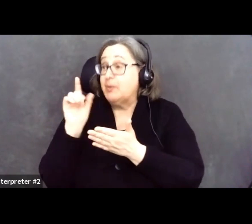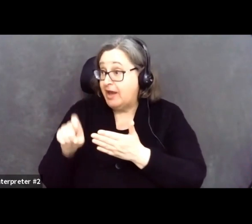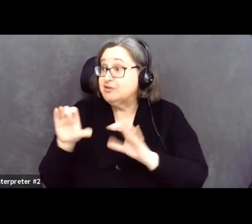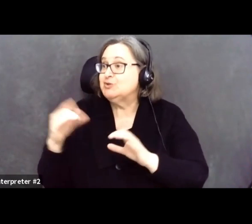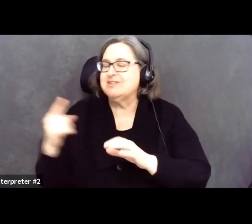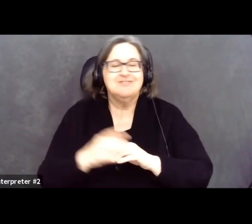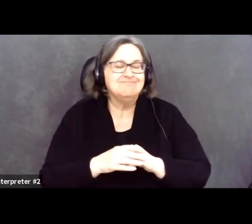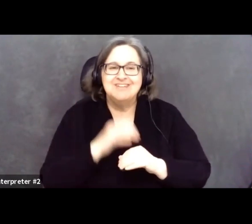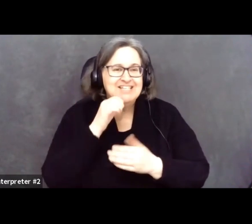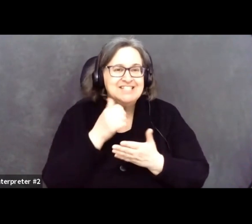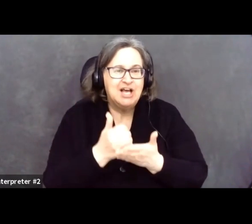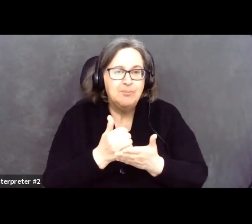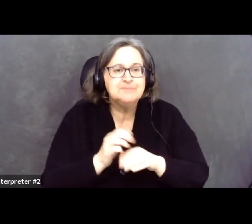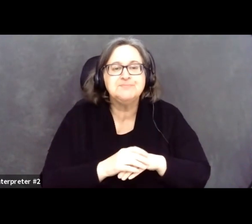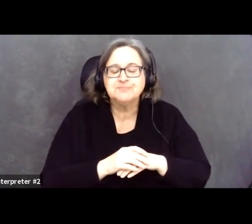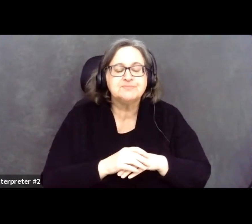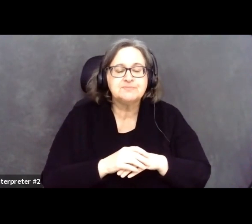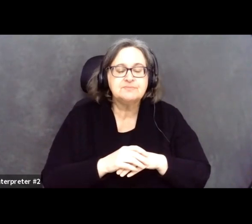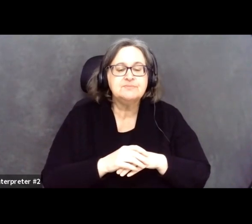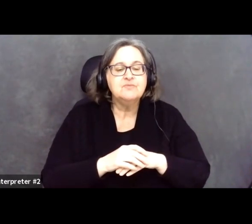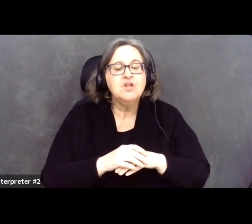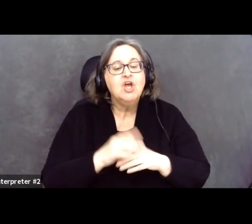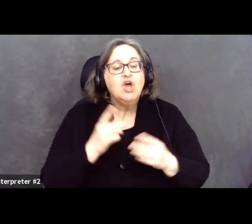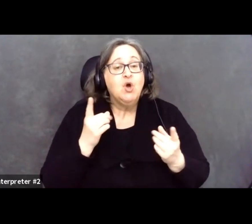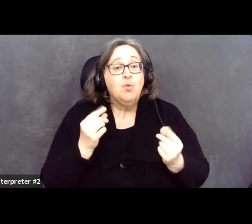That doesn't help. What we did in Oregon